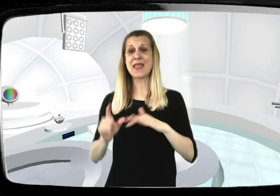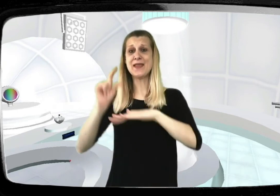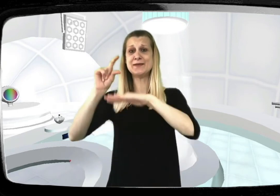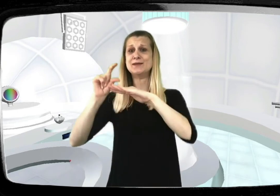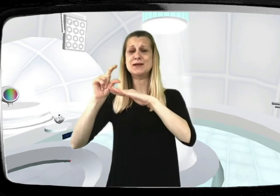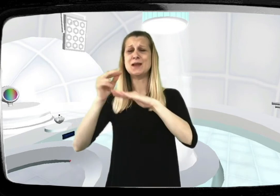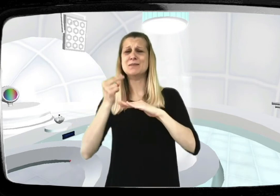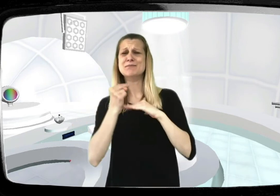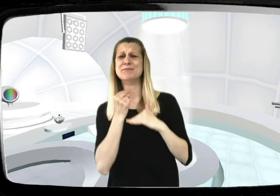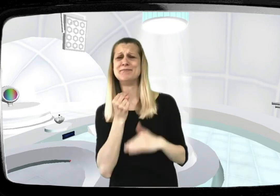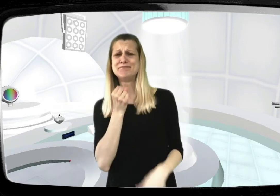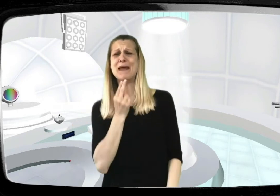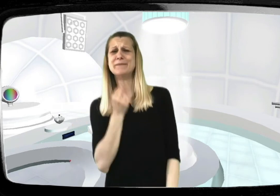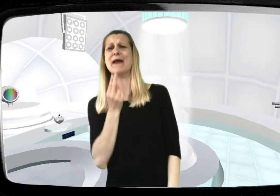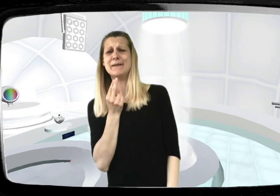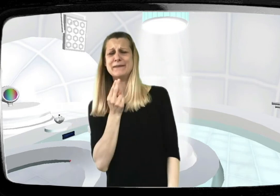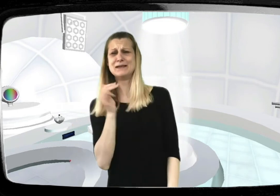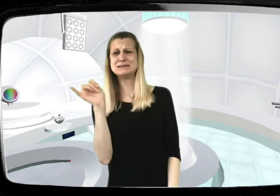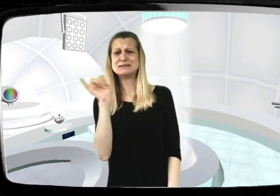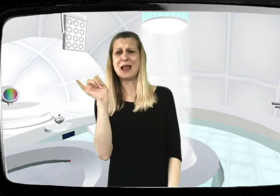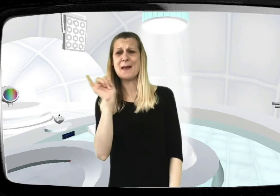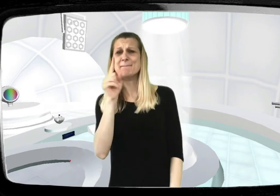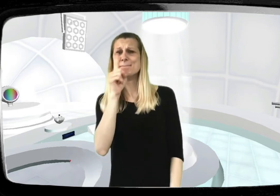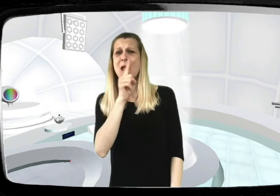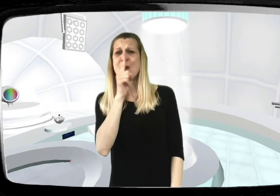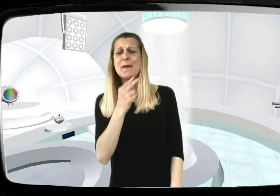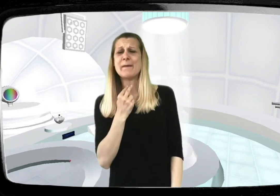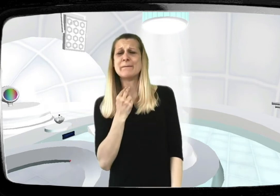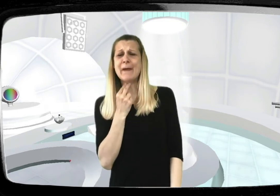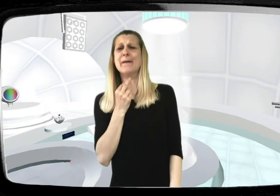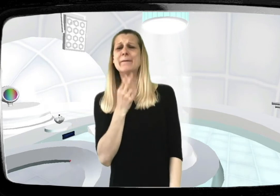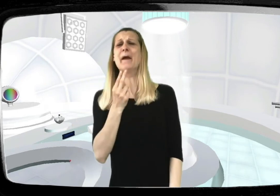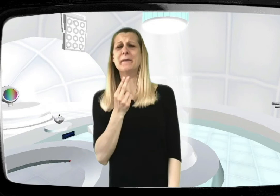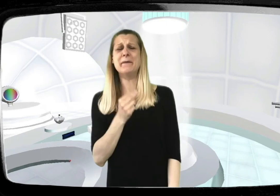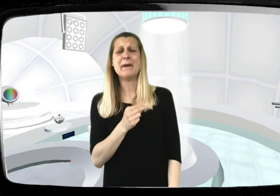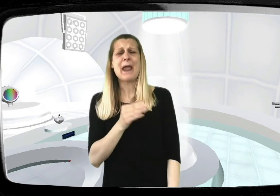A tiny little voice, no louder than the squeaking of a mouse, came out of the television set.